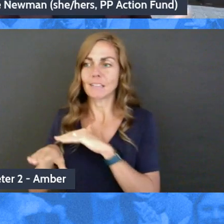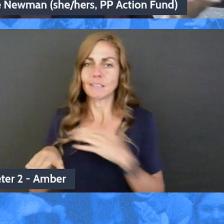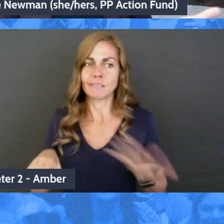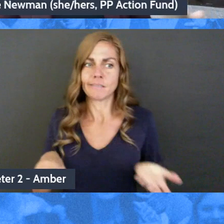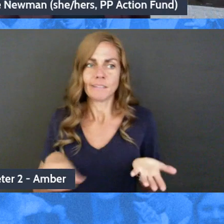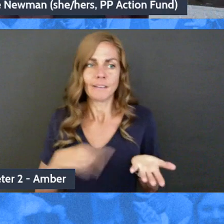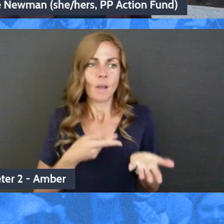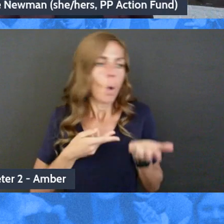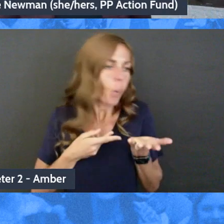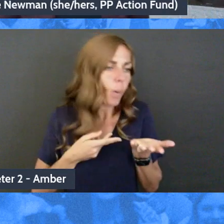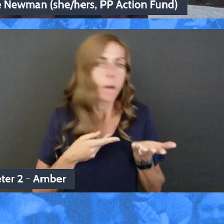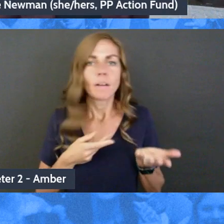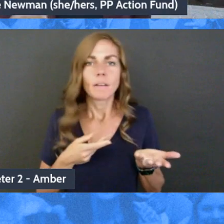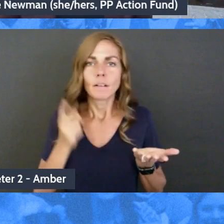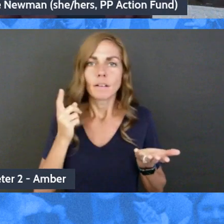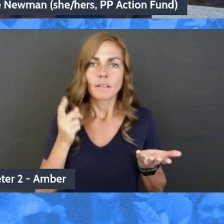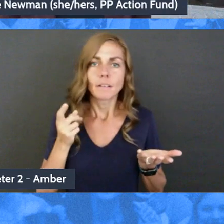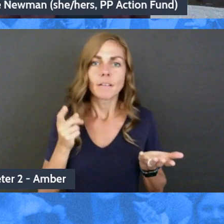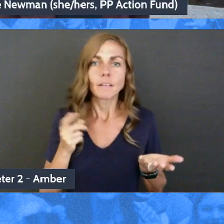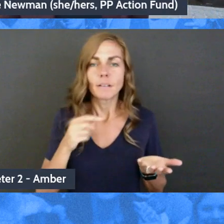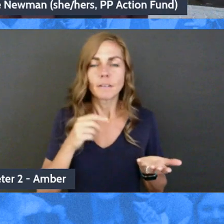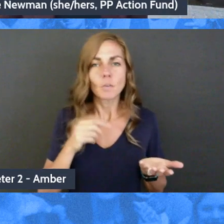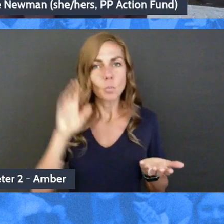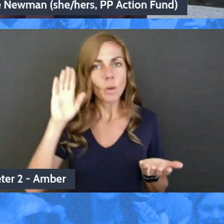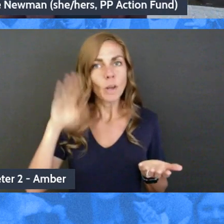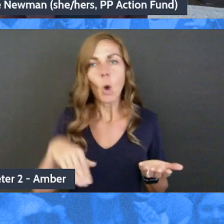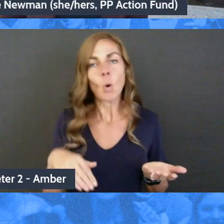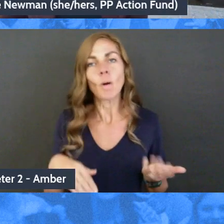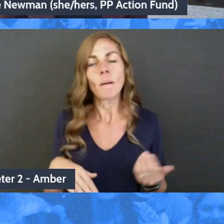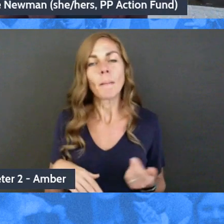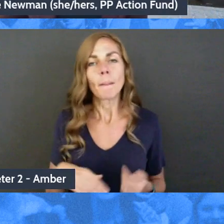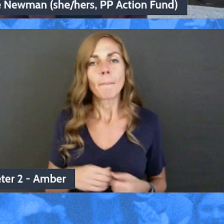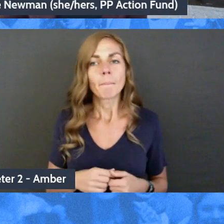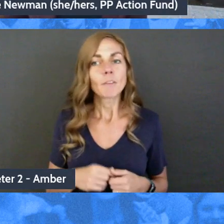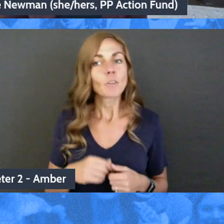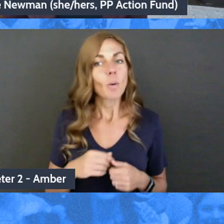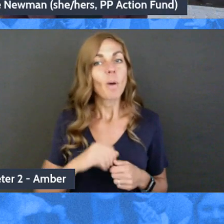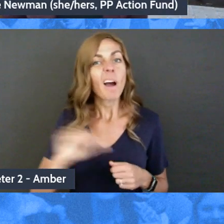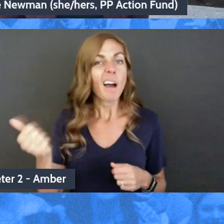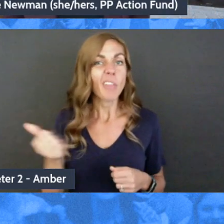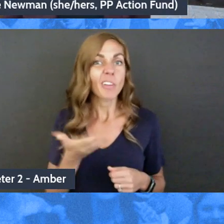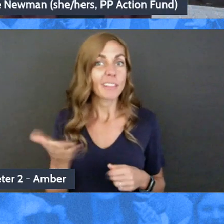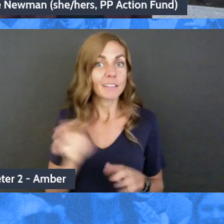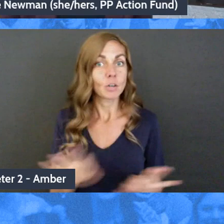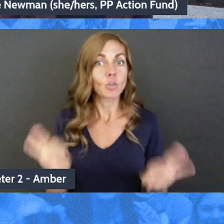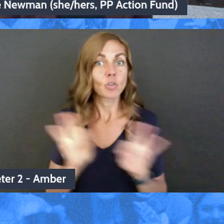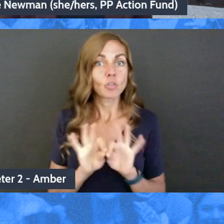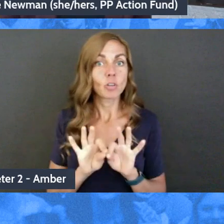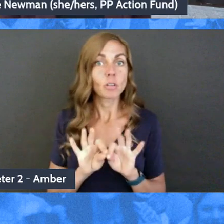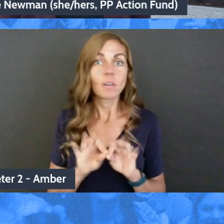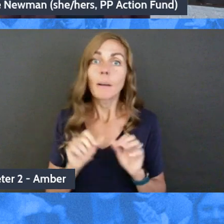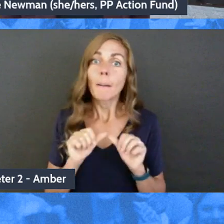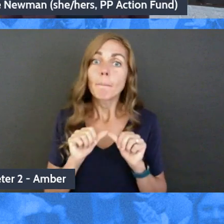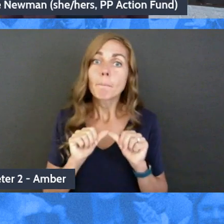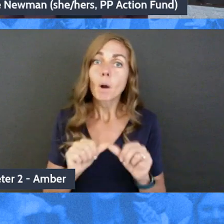as our reproductive justice partners say all the time. And so other things that are crucial is permanently eliminating the Hyde Amendment.